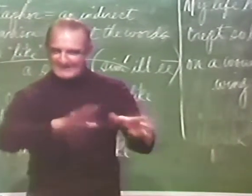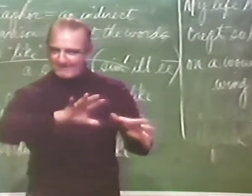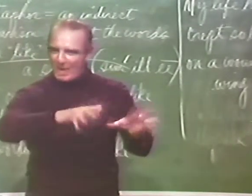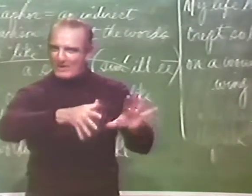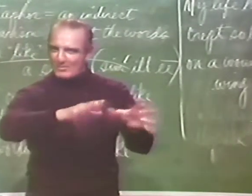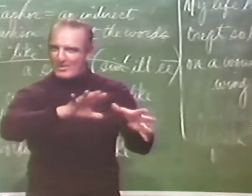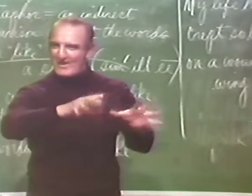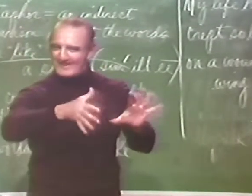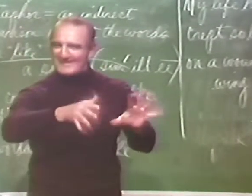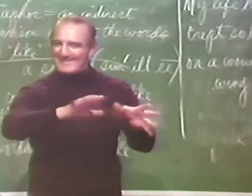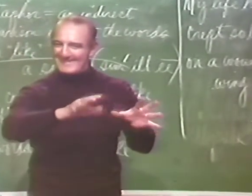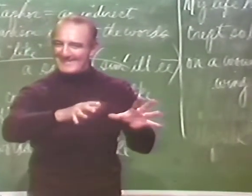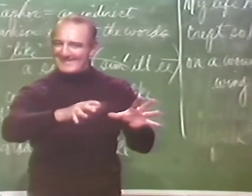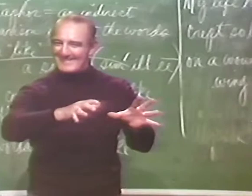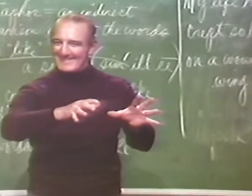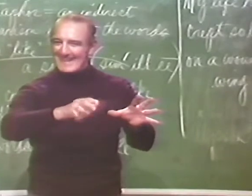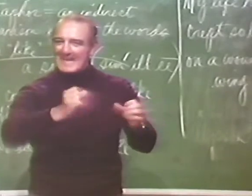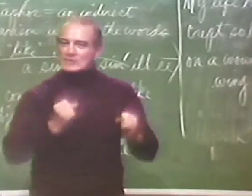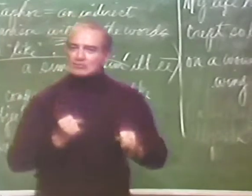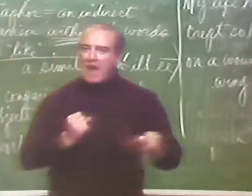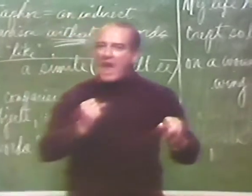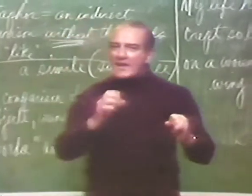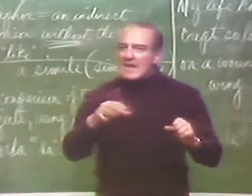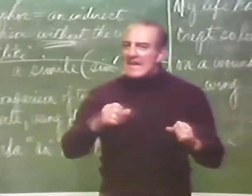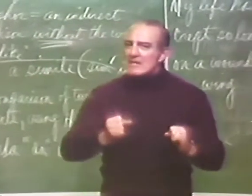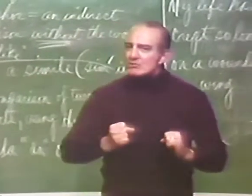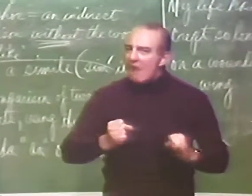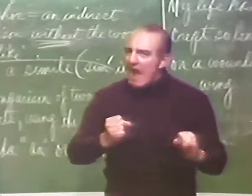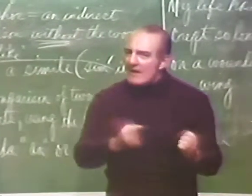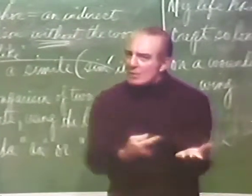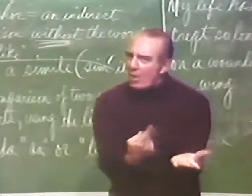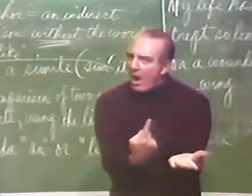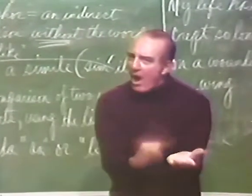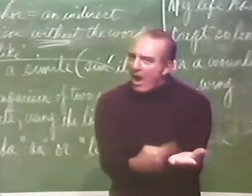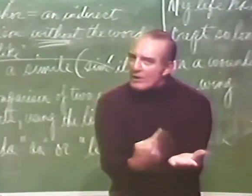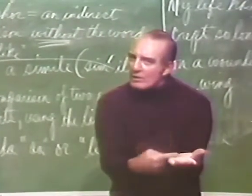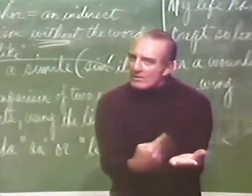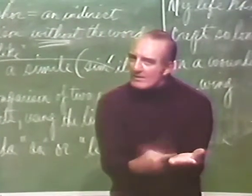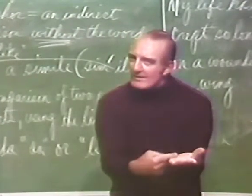MAN IS TALKING TO THAT GIRL, FLIRTING WITH HER. - RIGHT.